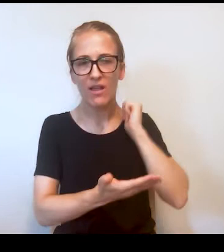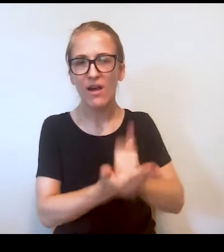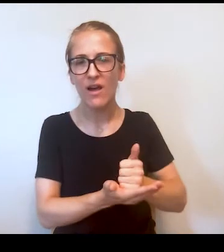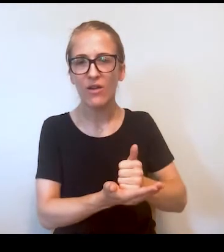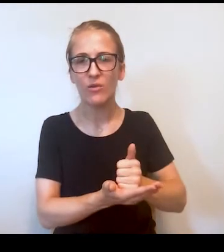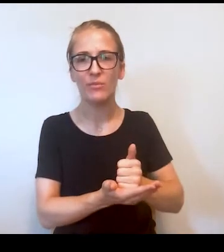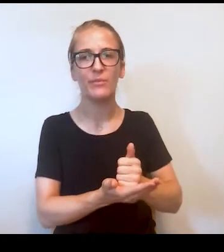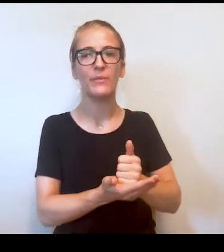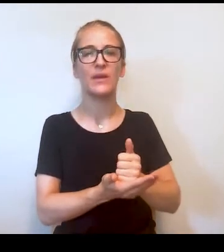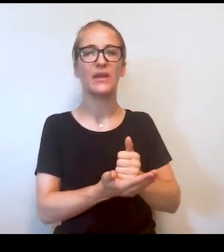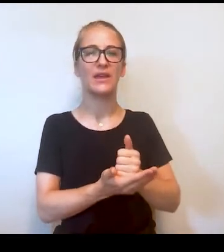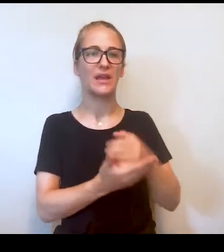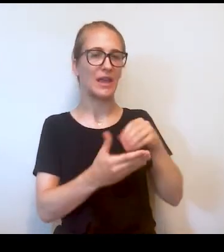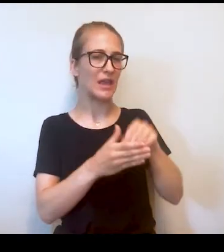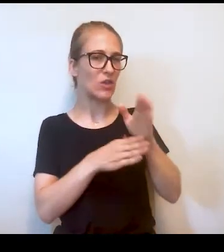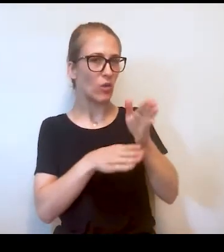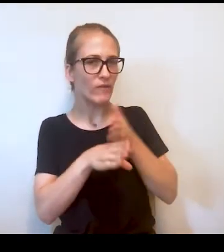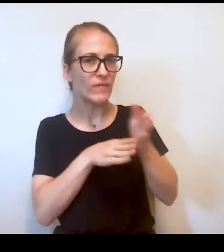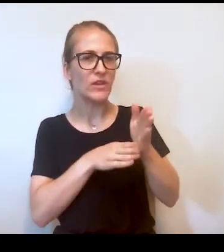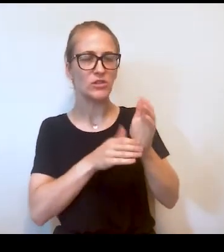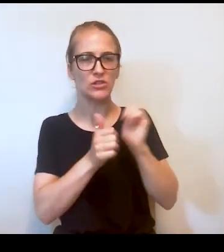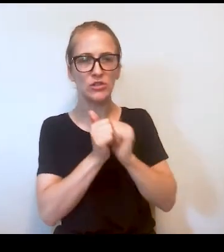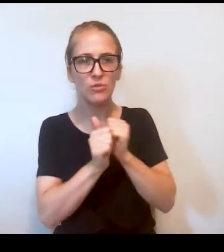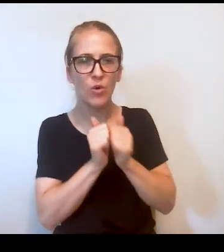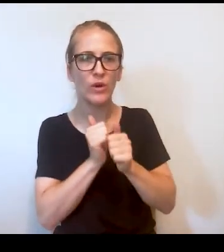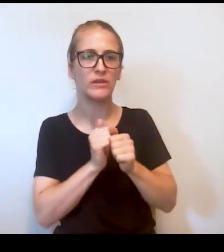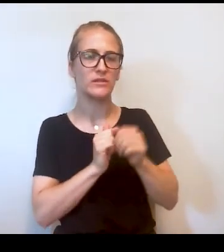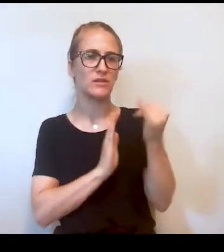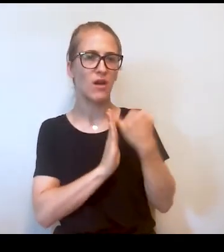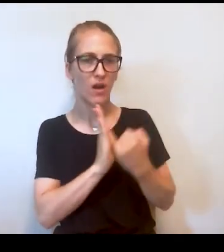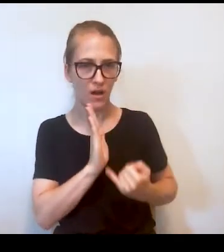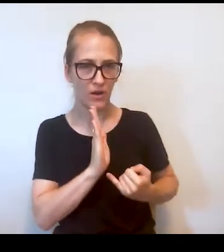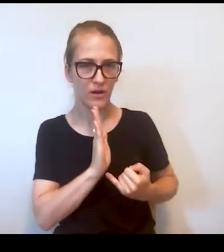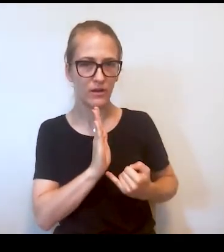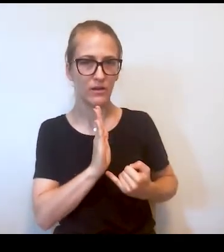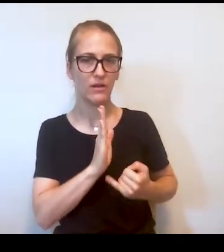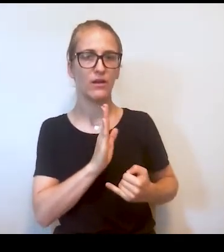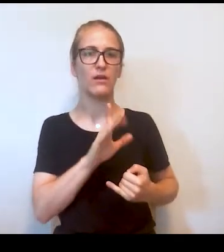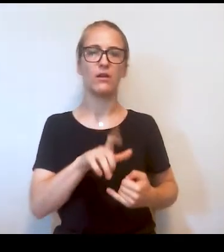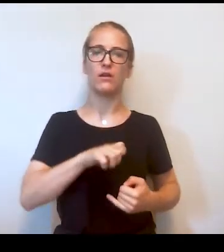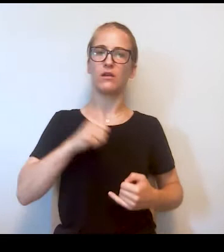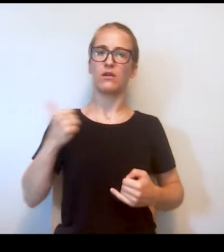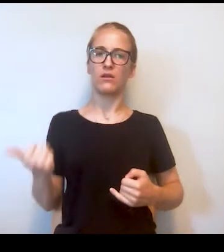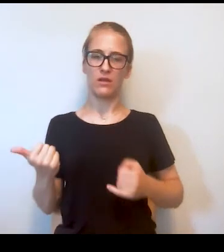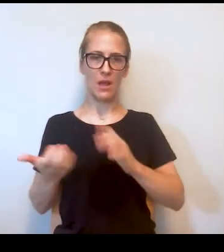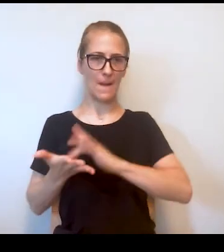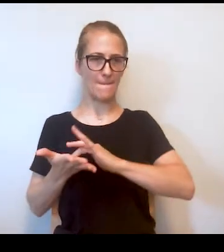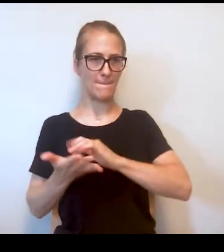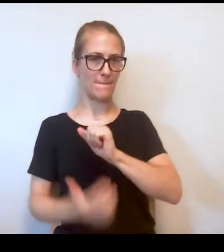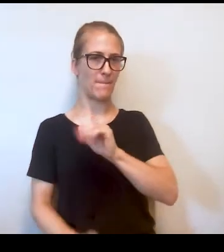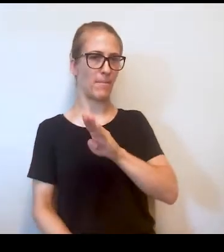in your field of sport or art." And then we have the medical ableist side of it,